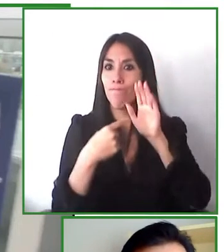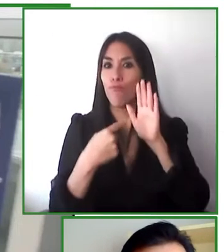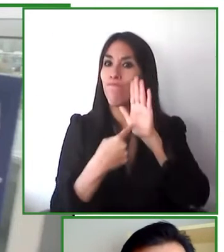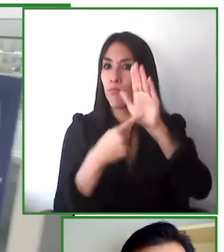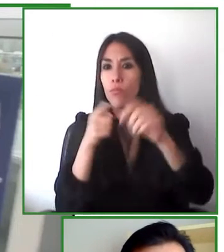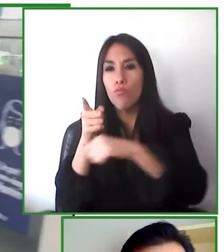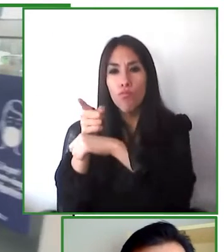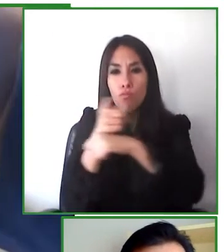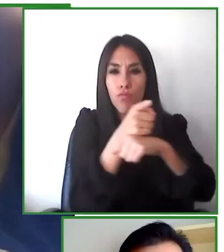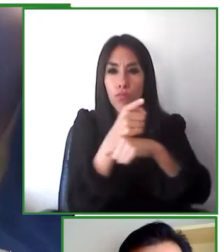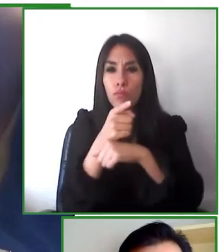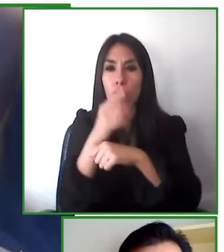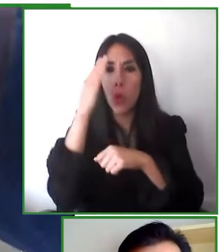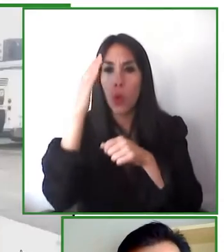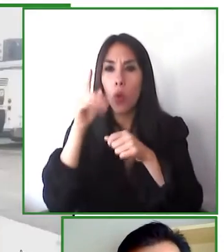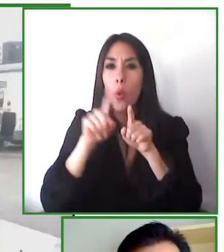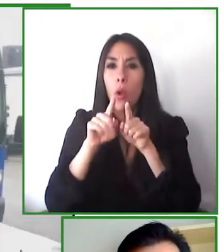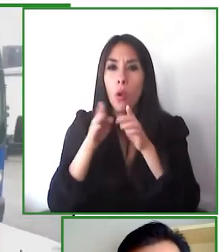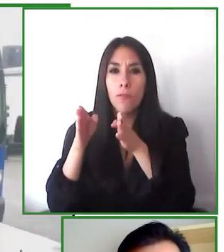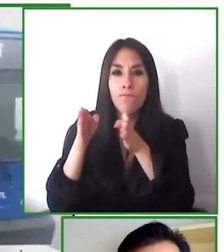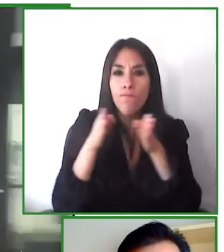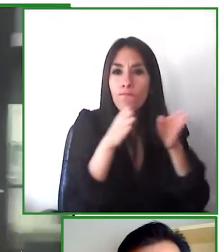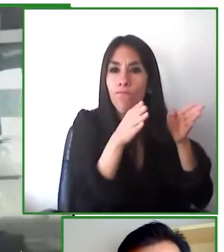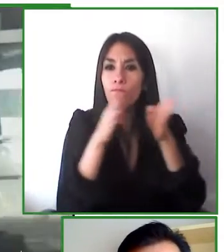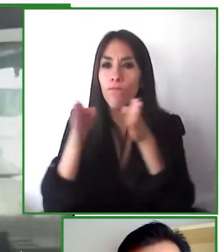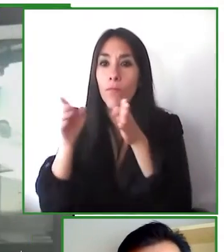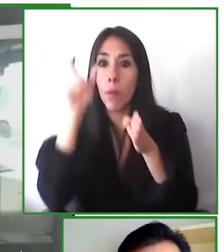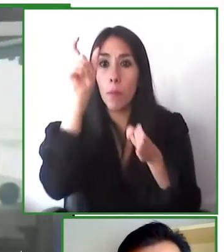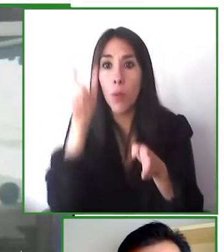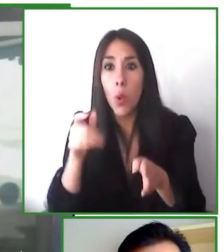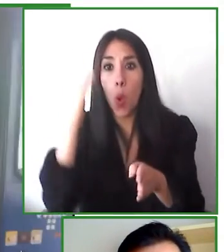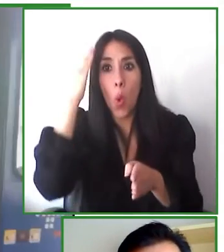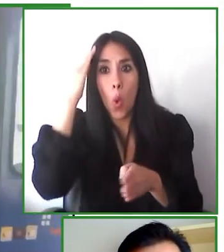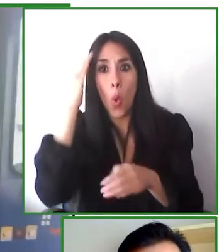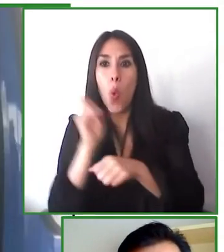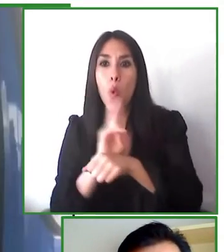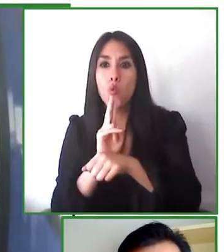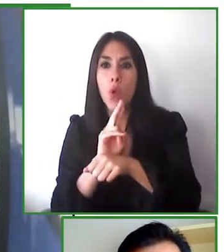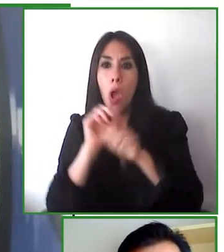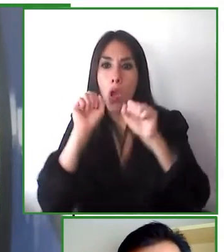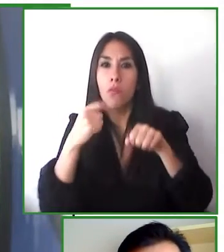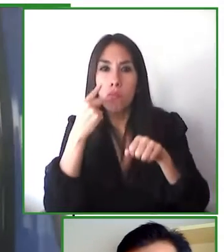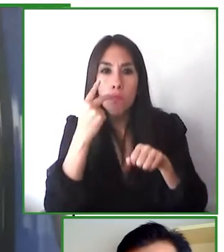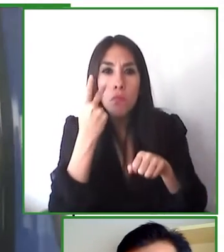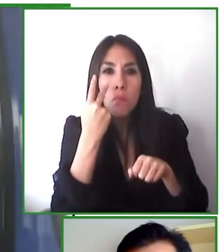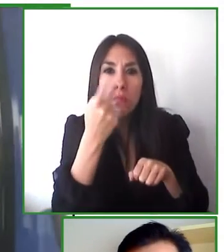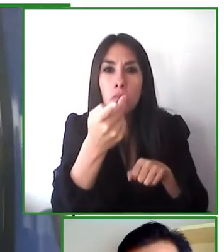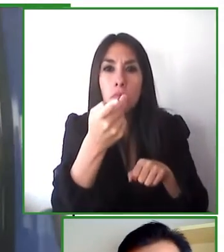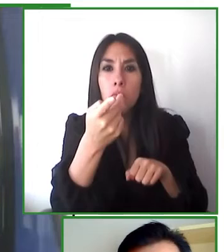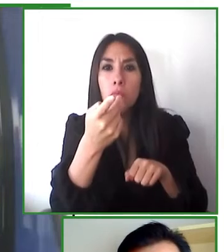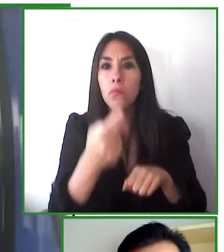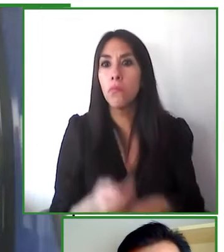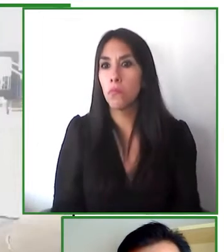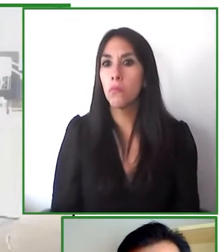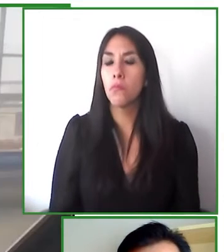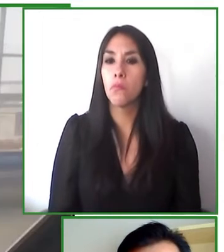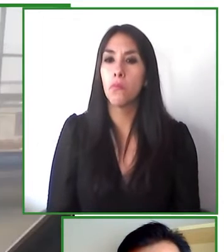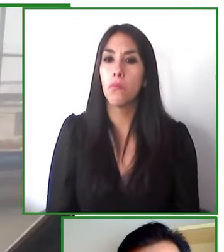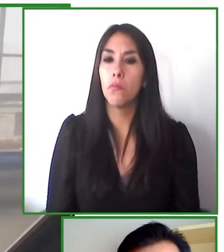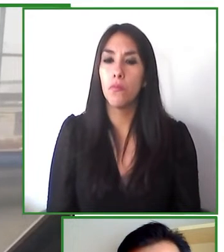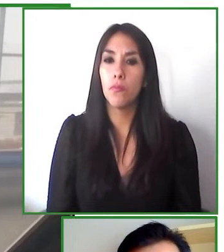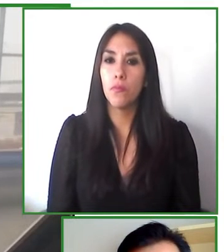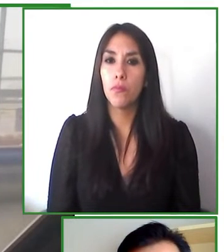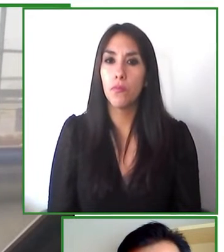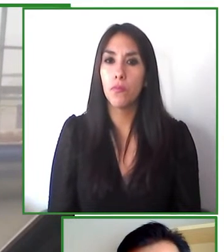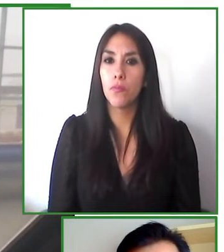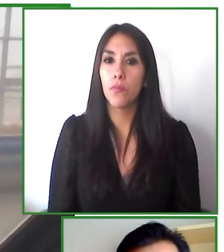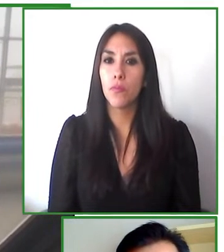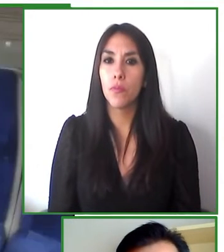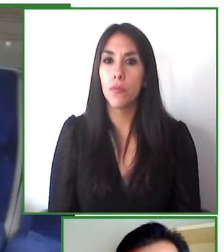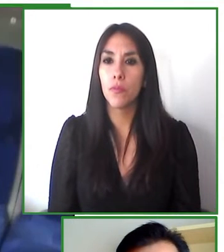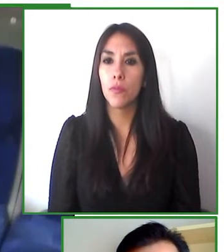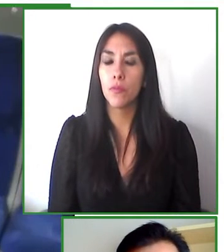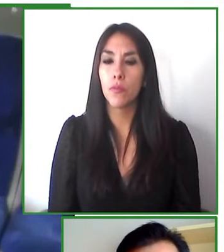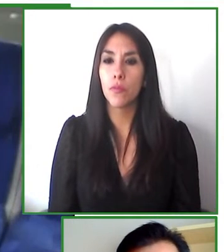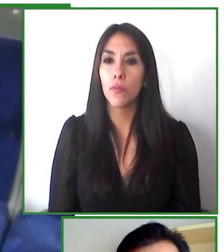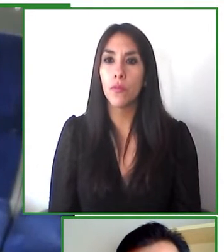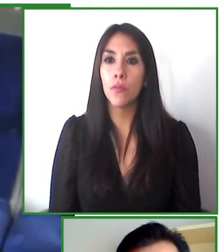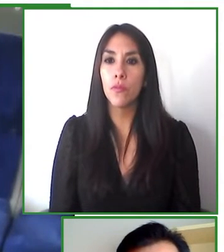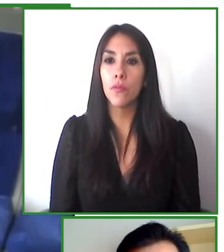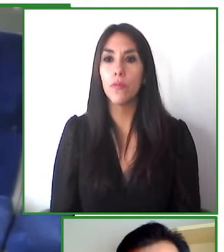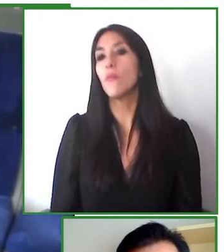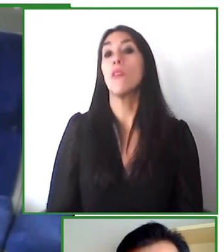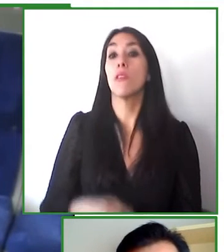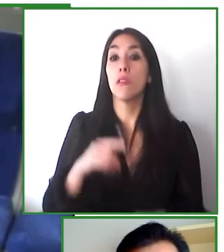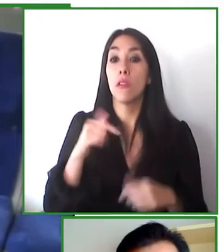uh the different aspects of our transport let's have a look at this video